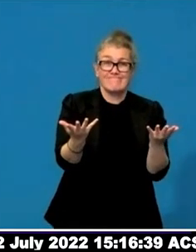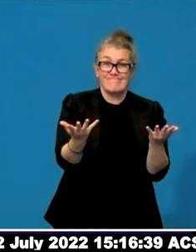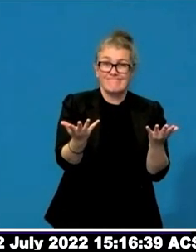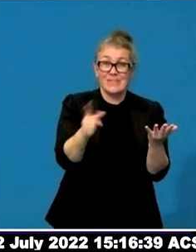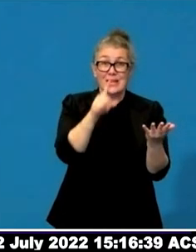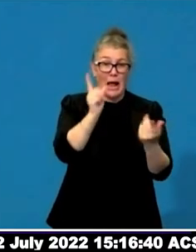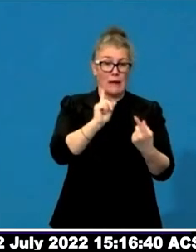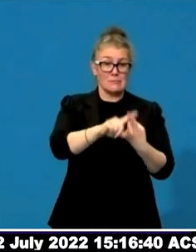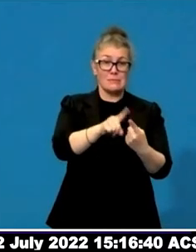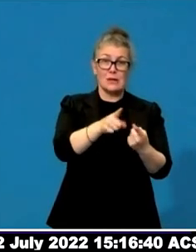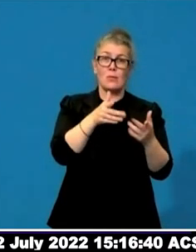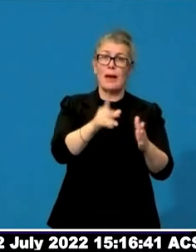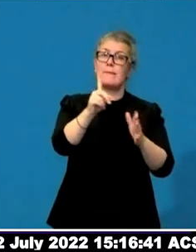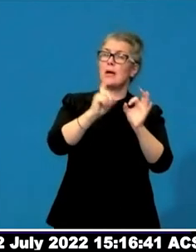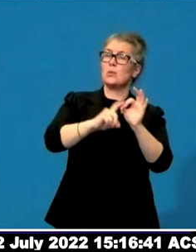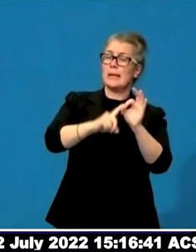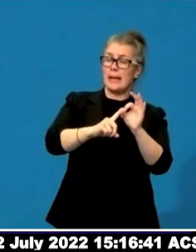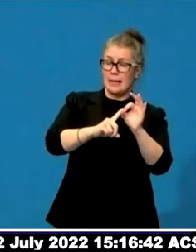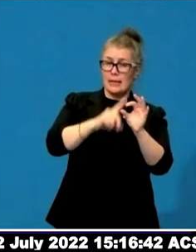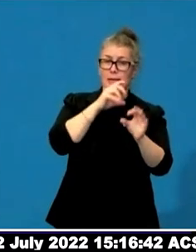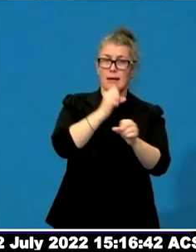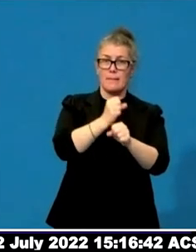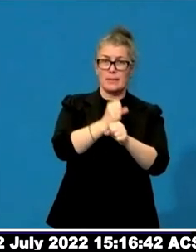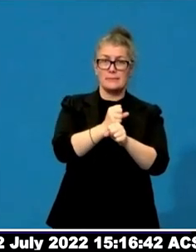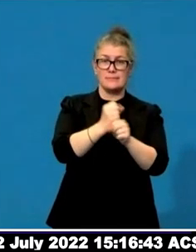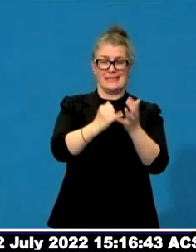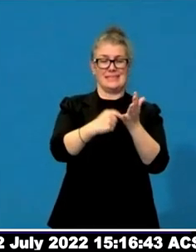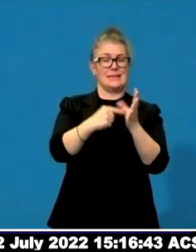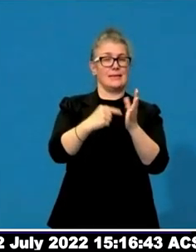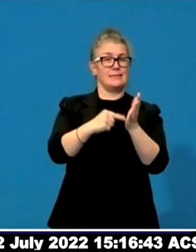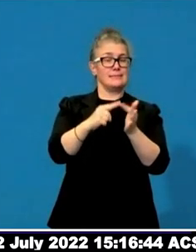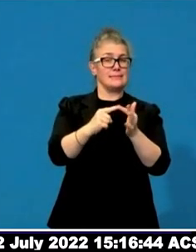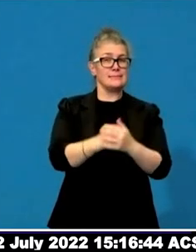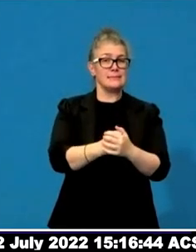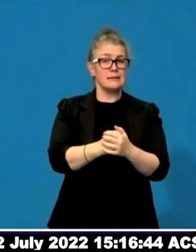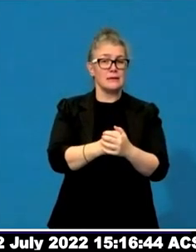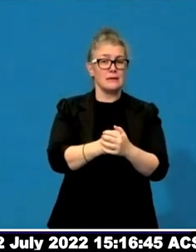Queensland State Government, I will be seeking to have a meeting with them